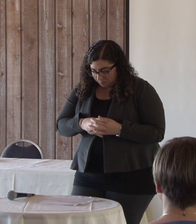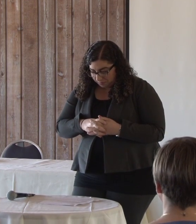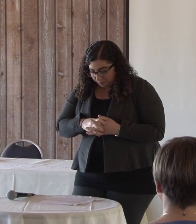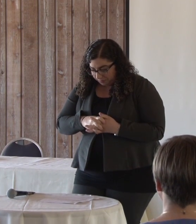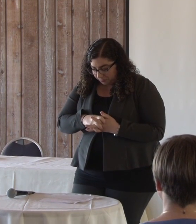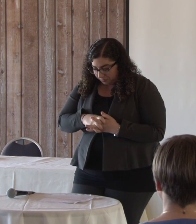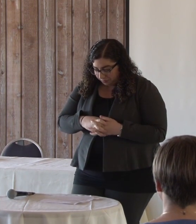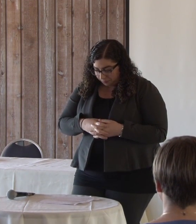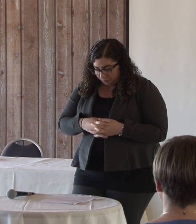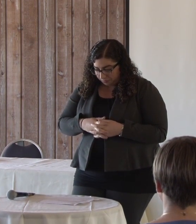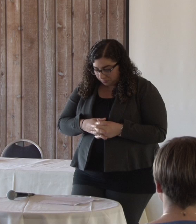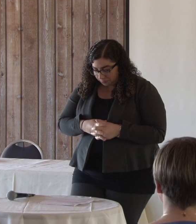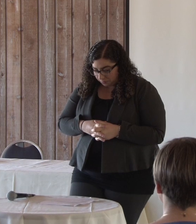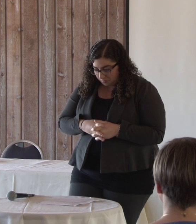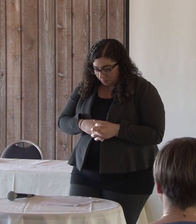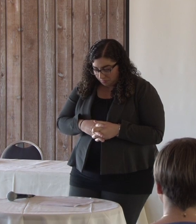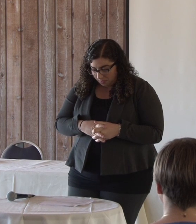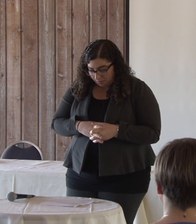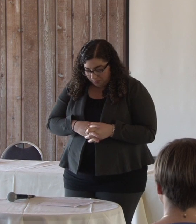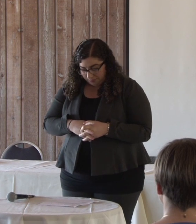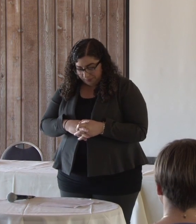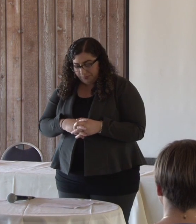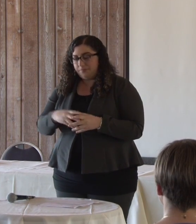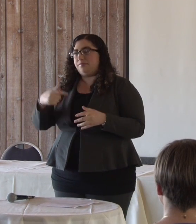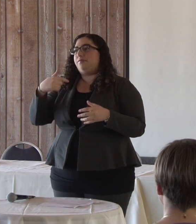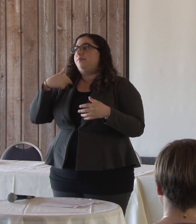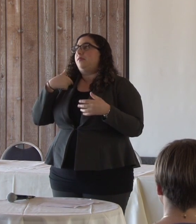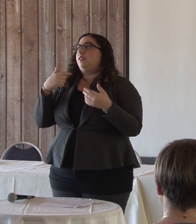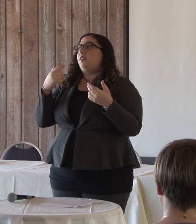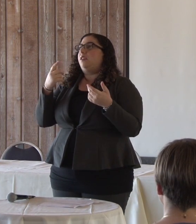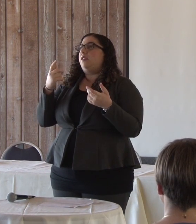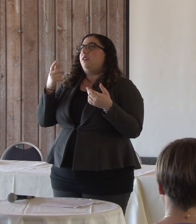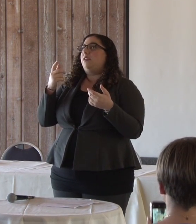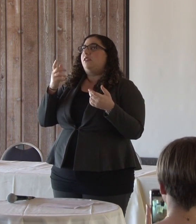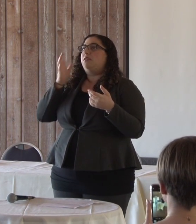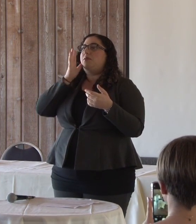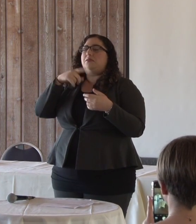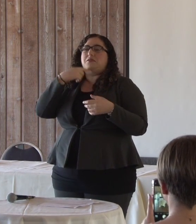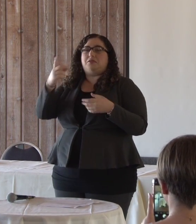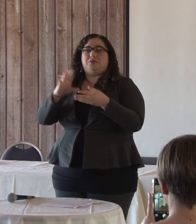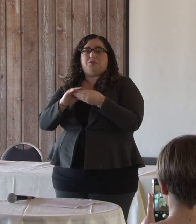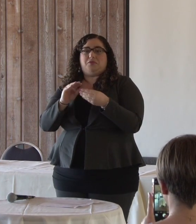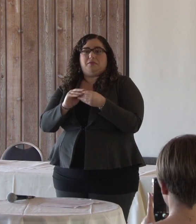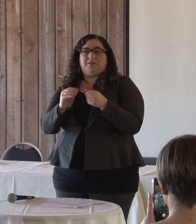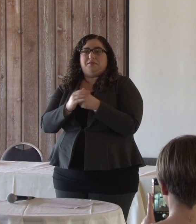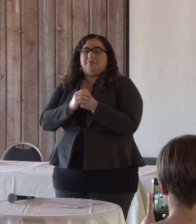Then I felt embarrassed of myself.